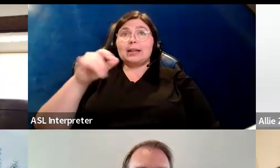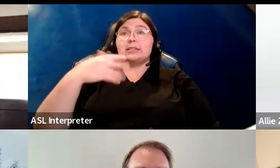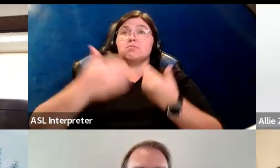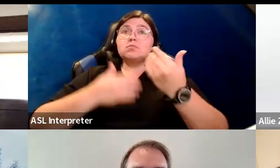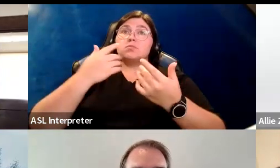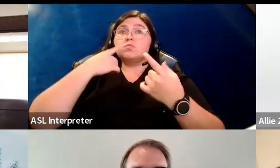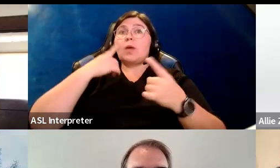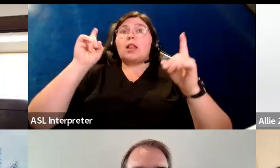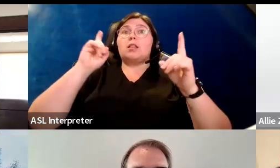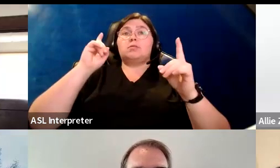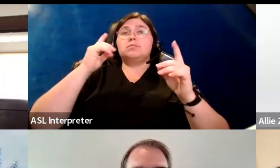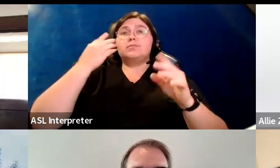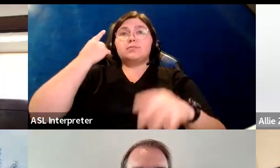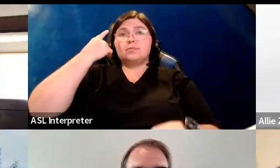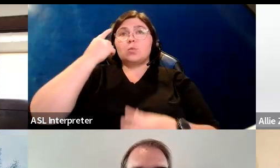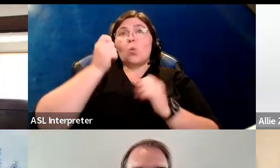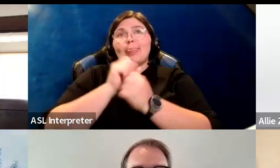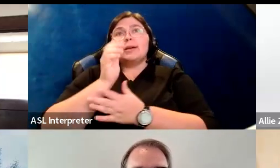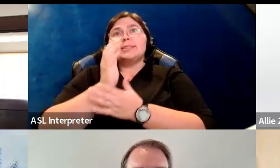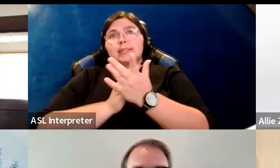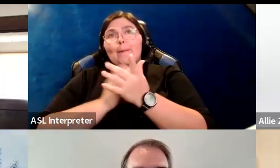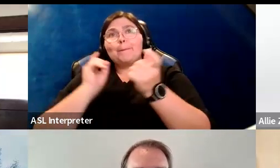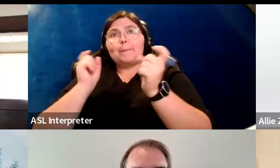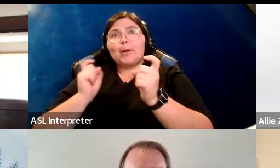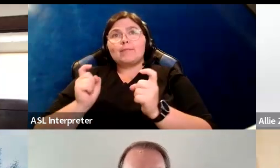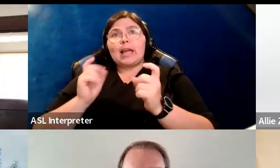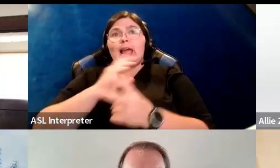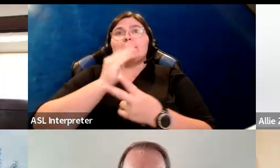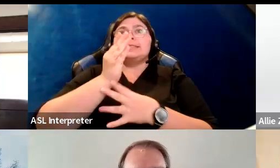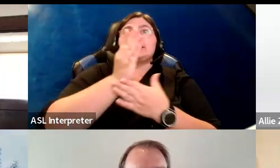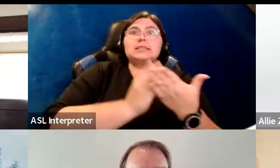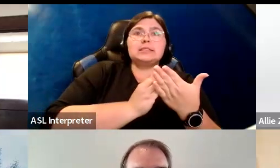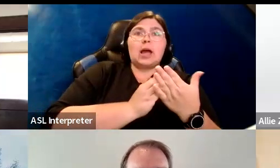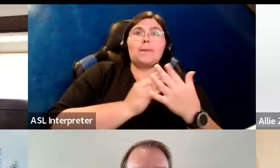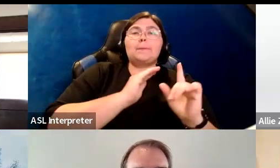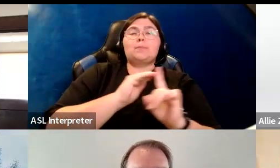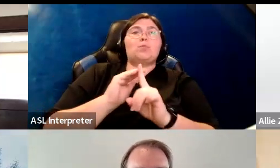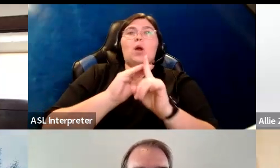with obviously some modifications to it and then some prompting like the one